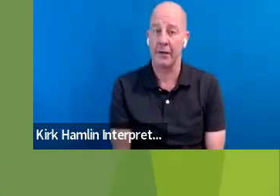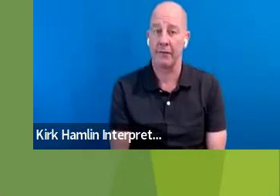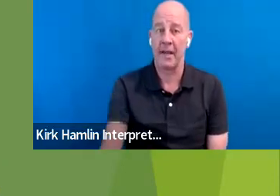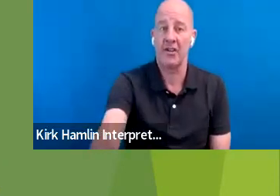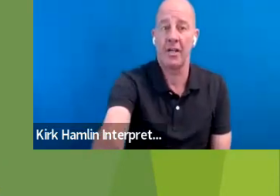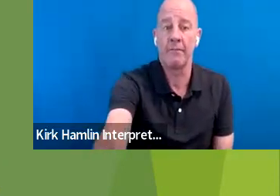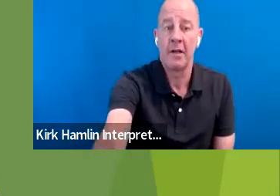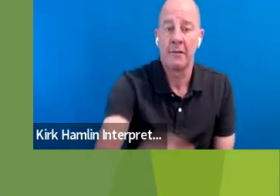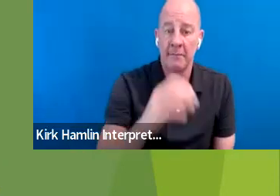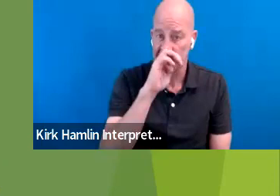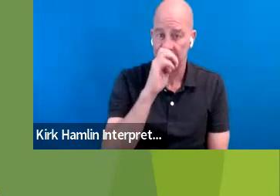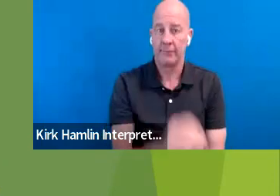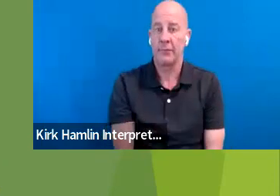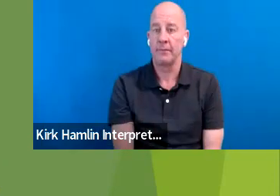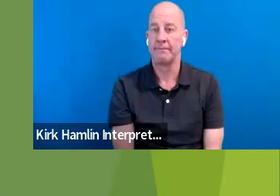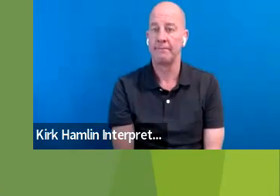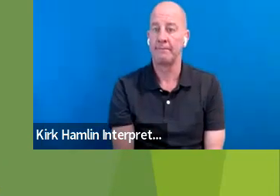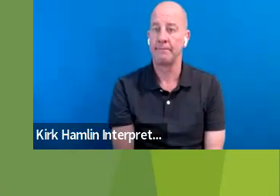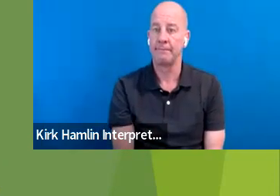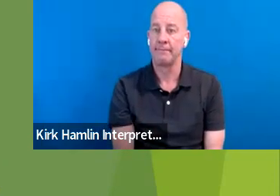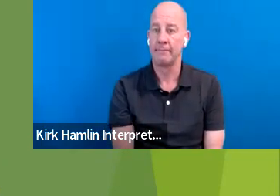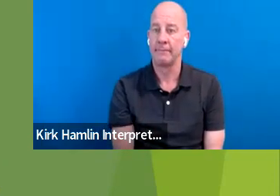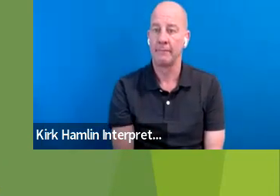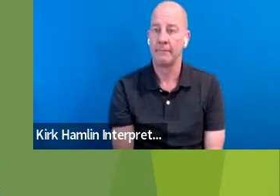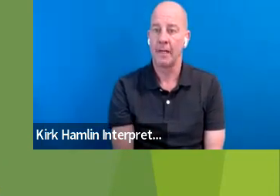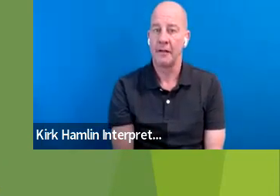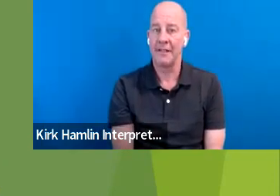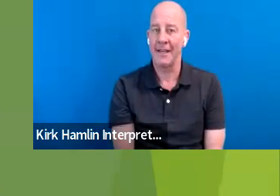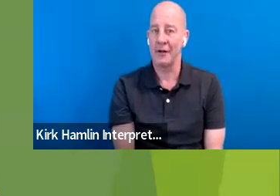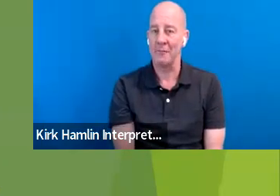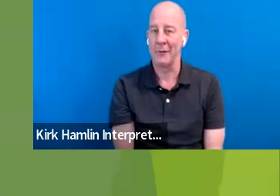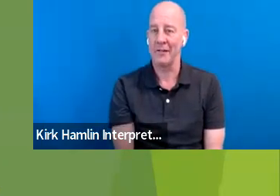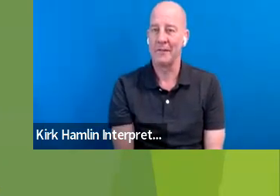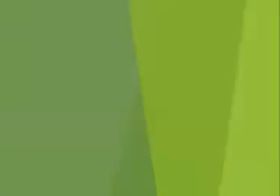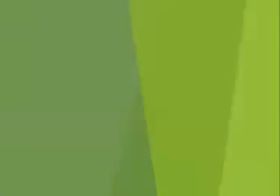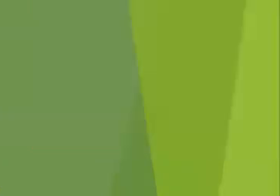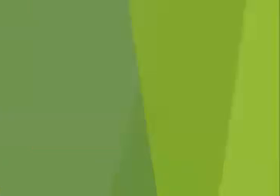other information? Gay, you're on mute.